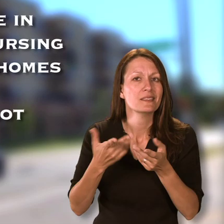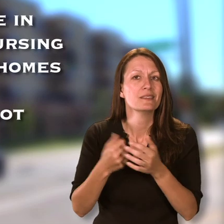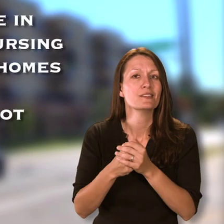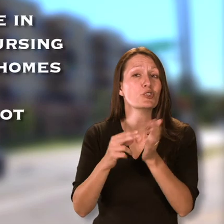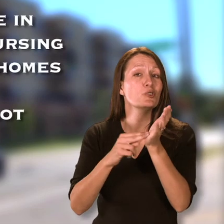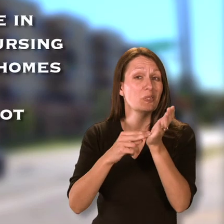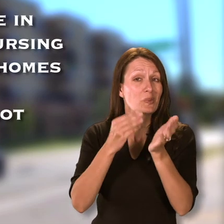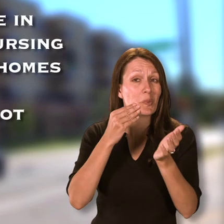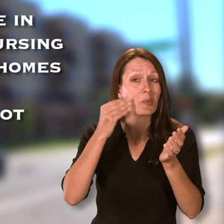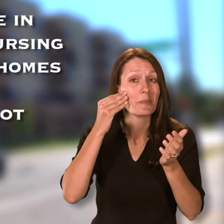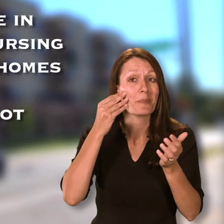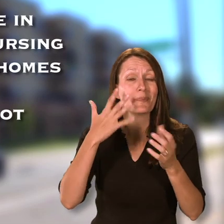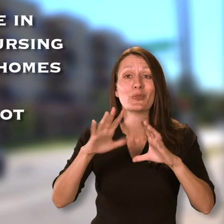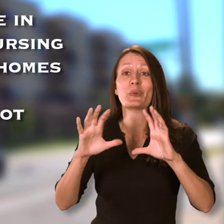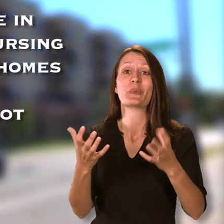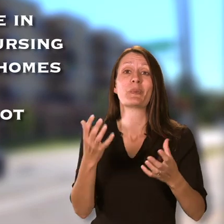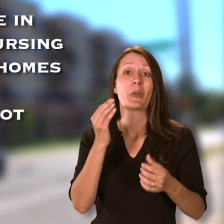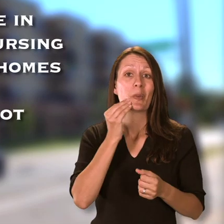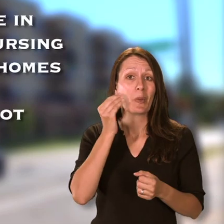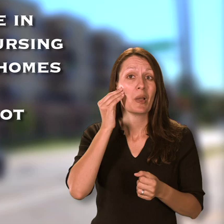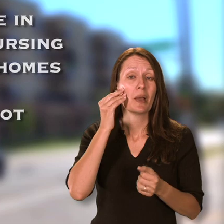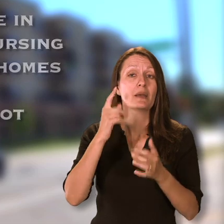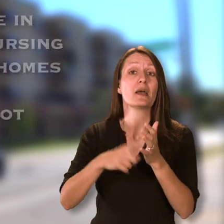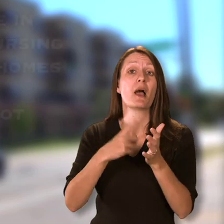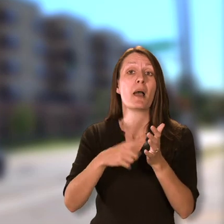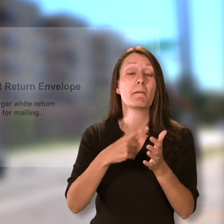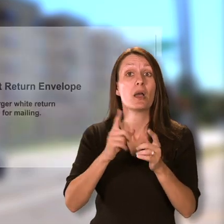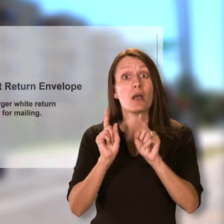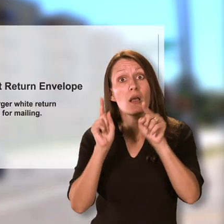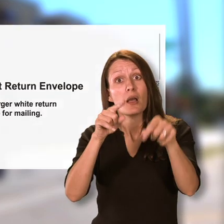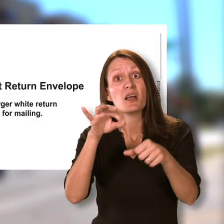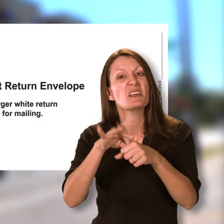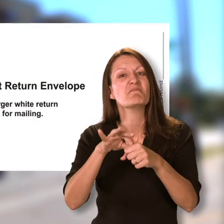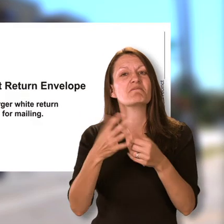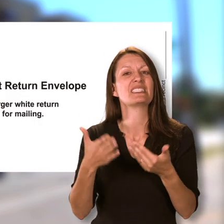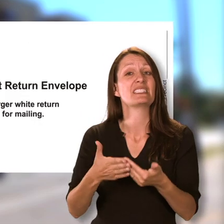nursing homes and group homes also sometimes find